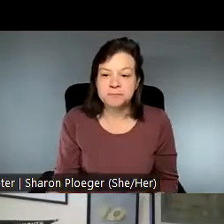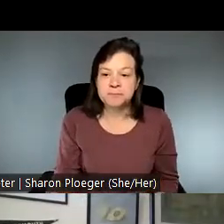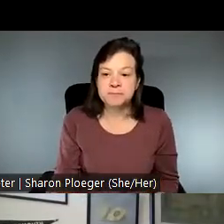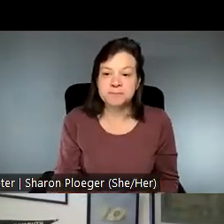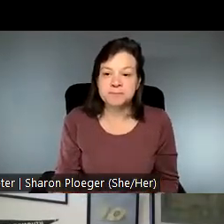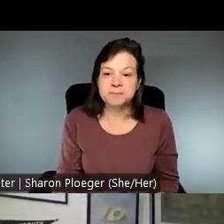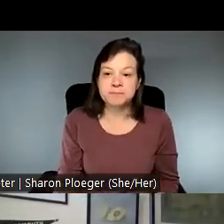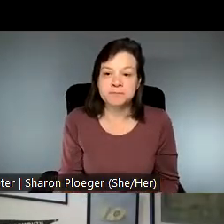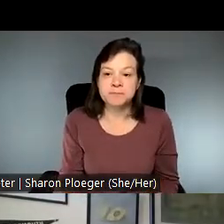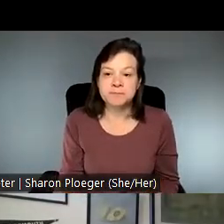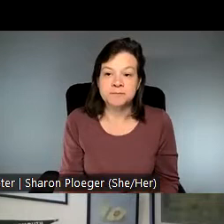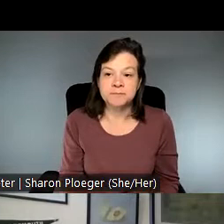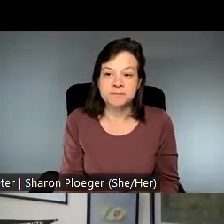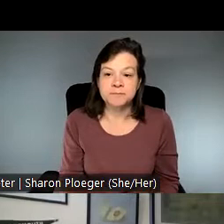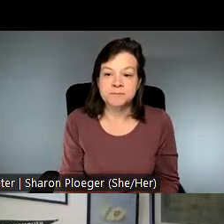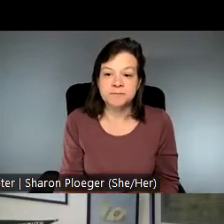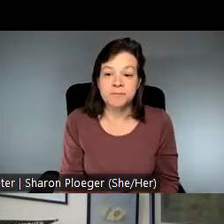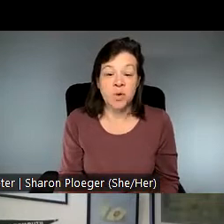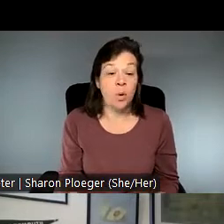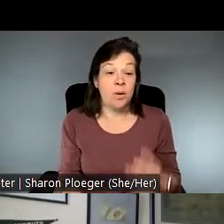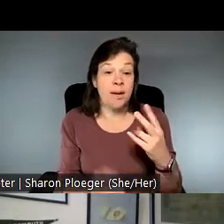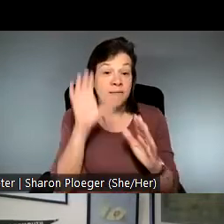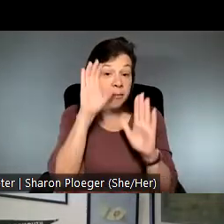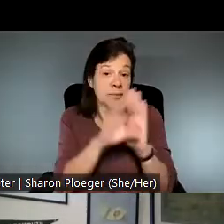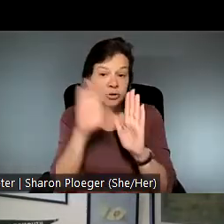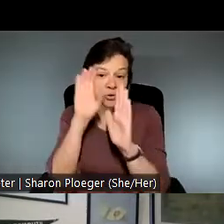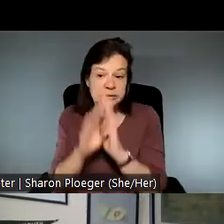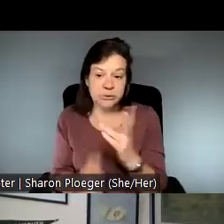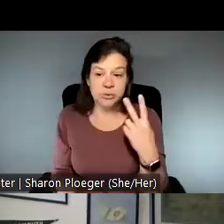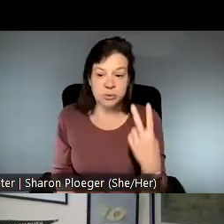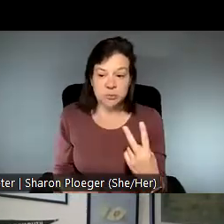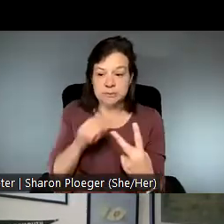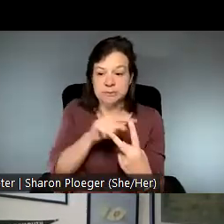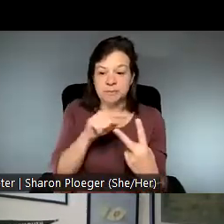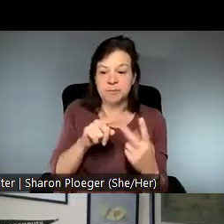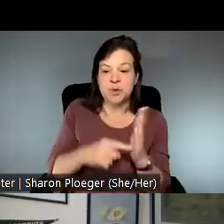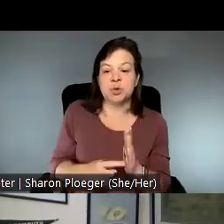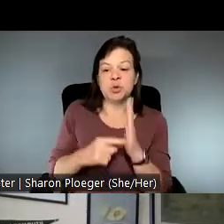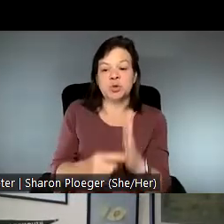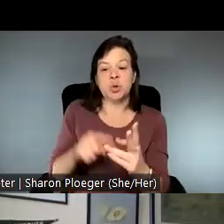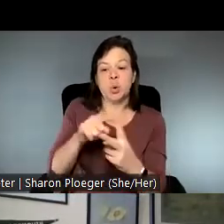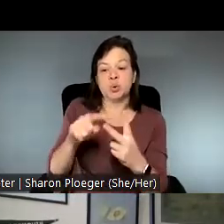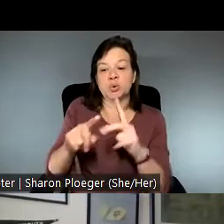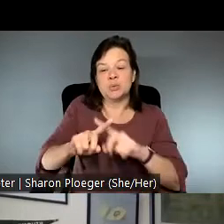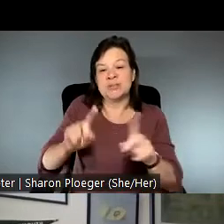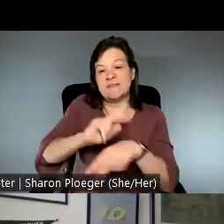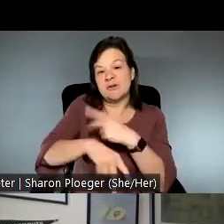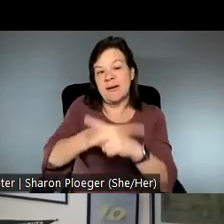So I've included two photos here of two different styles of refreshable Braille display.